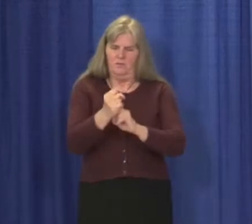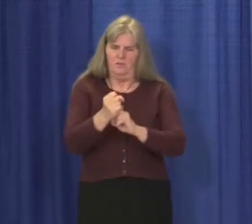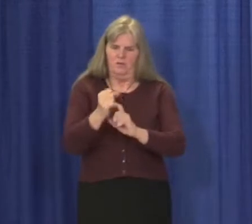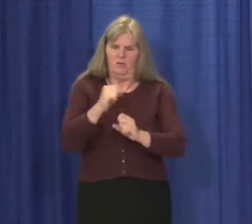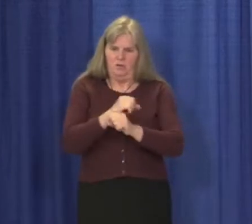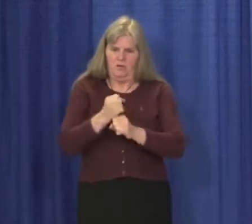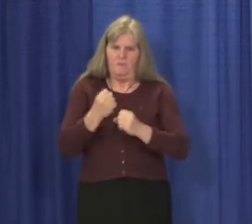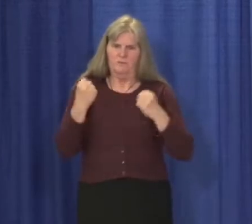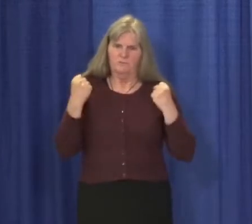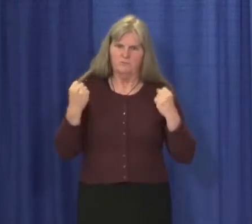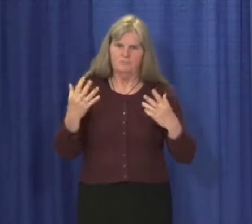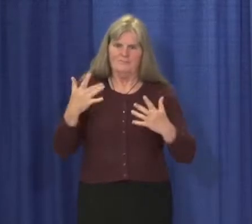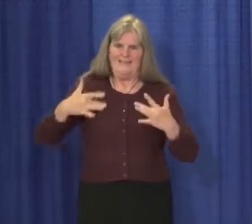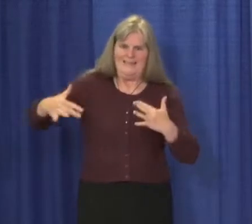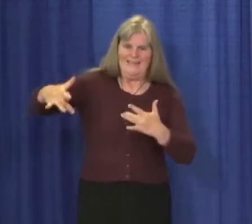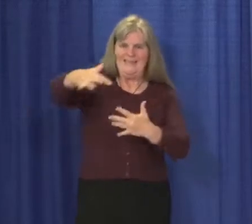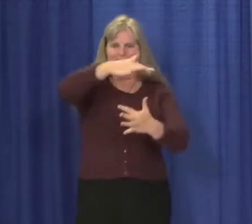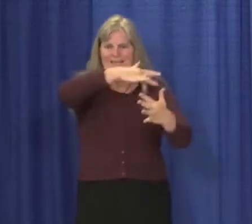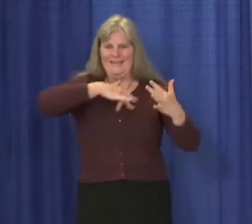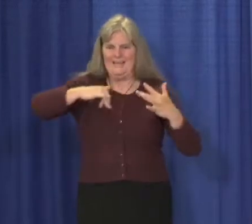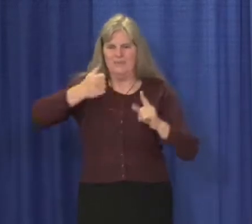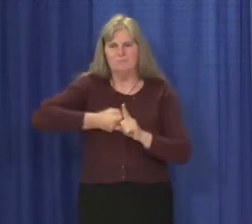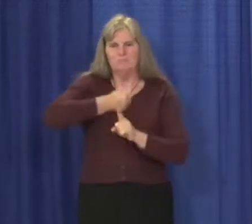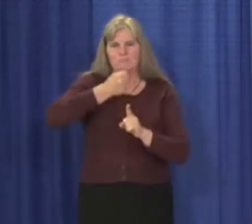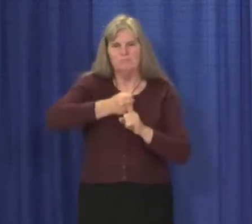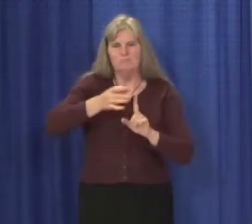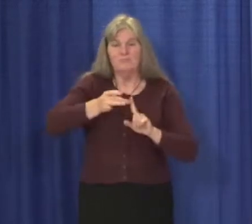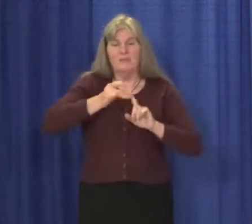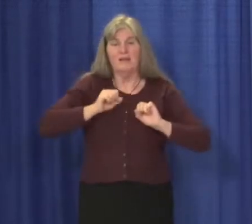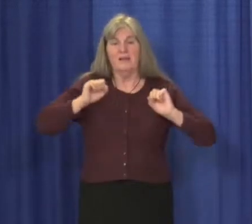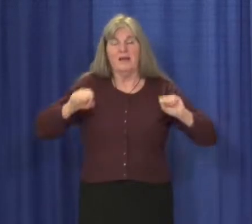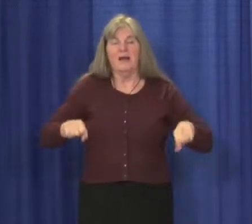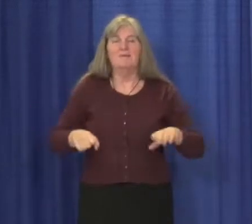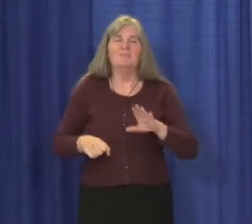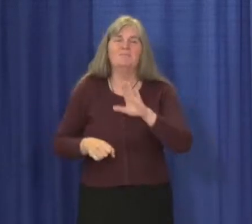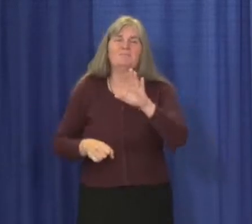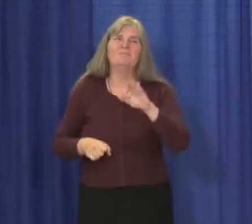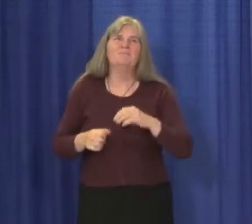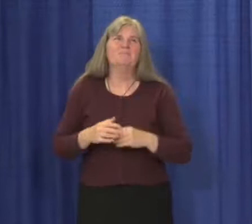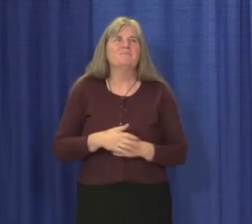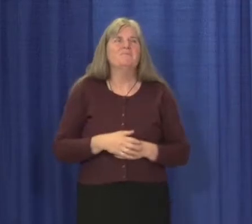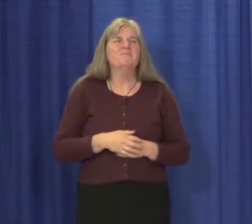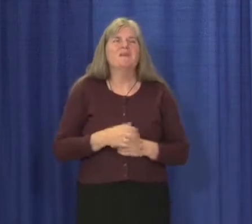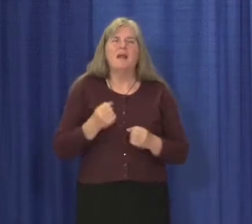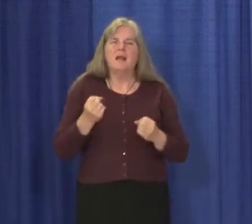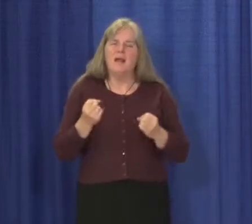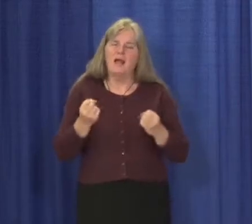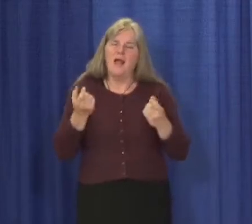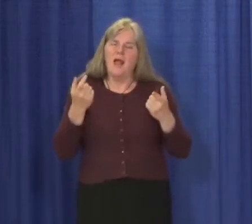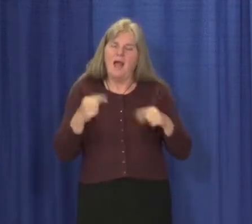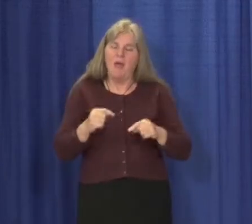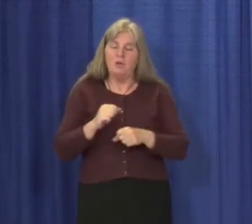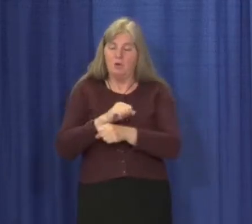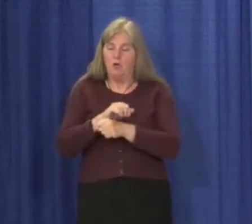that is a natural consequence. It is almost as if there are too many vaccinated people standing